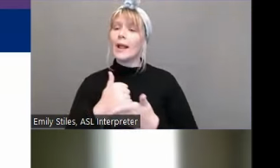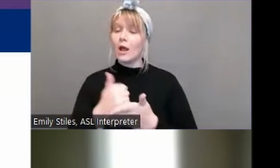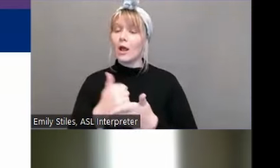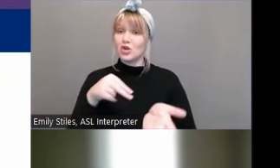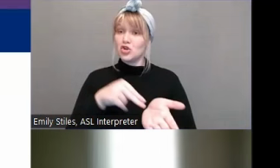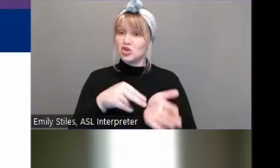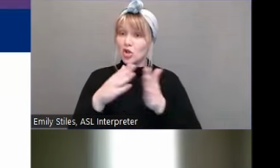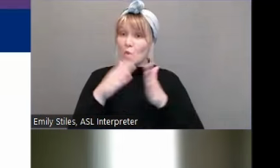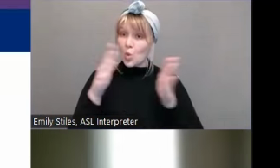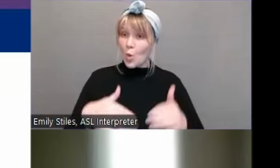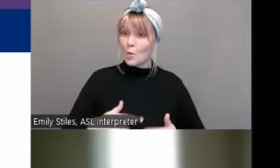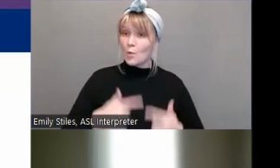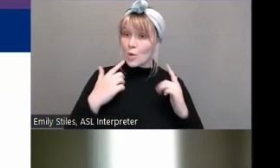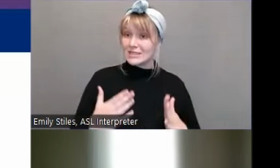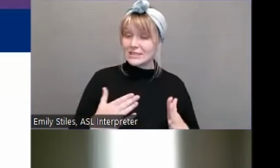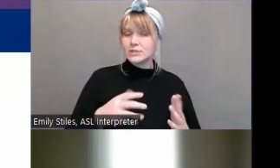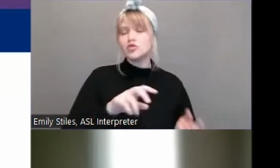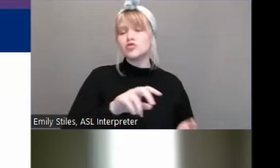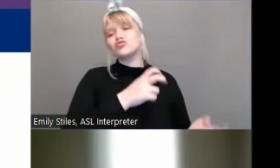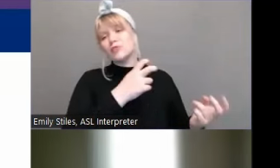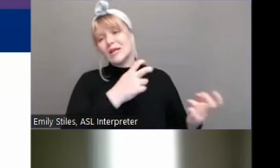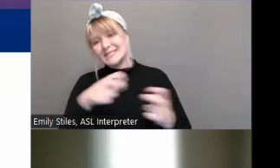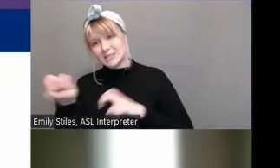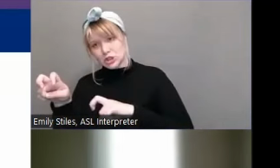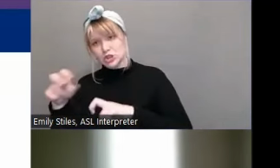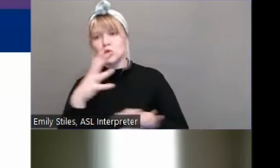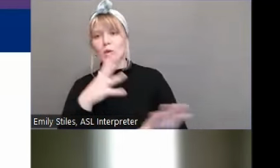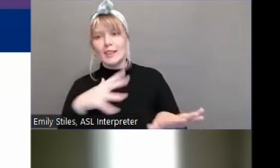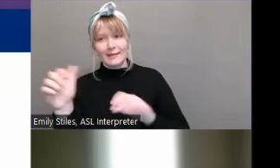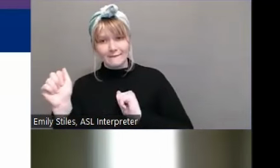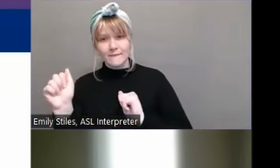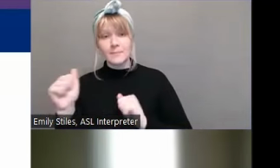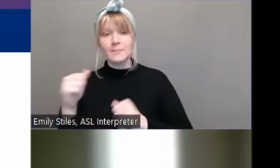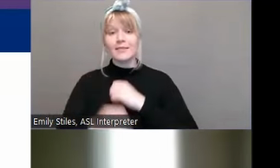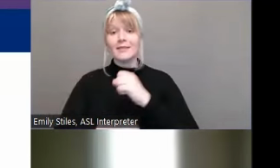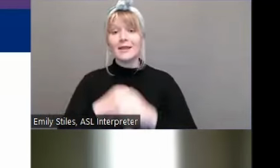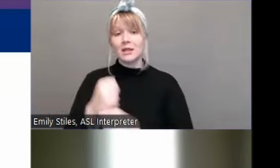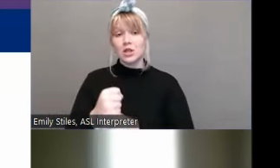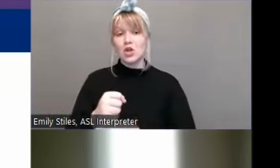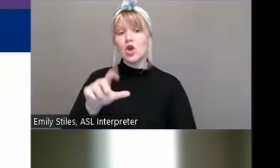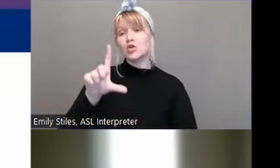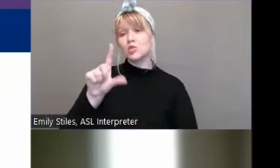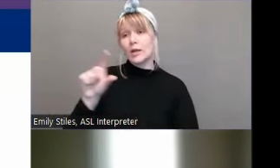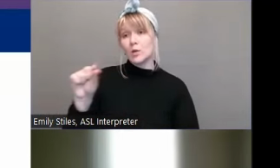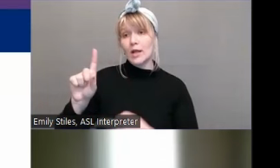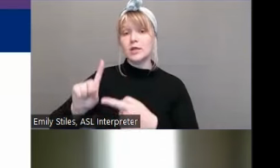And between 2020 and 2022, we helped over 2,500 people transition out of nursing homes